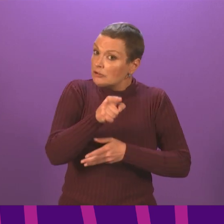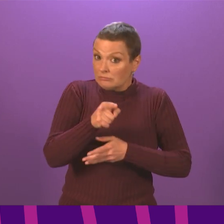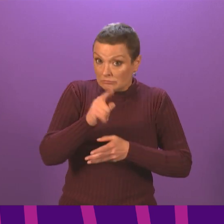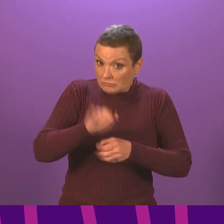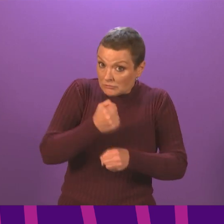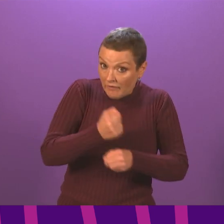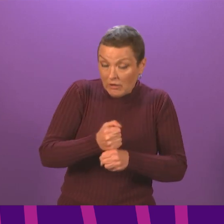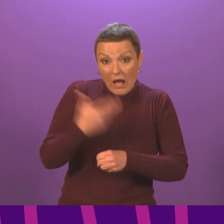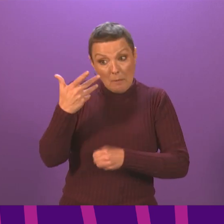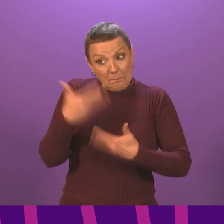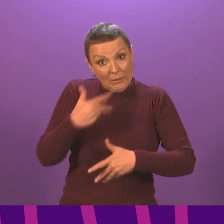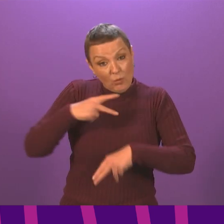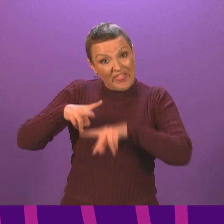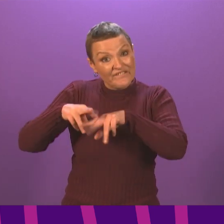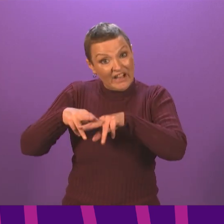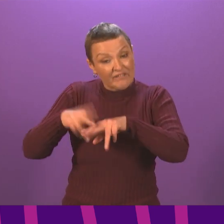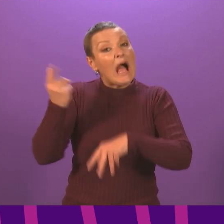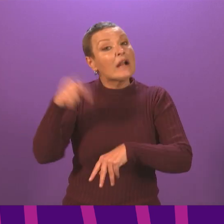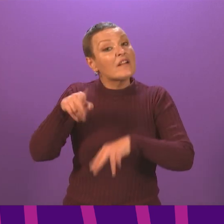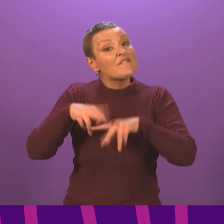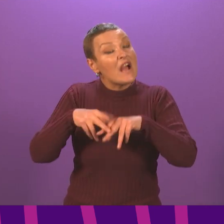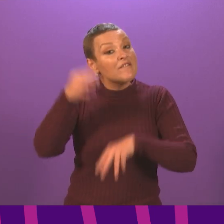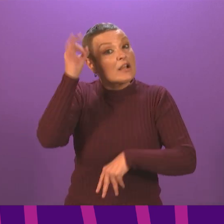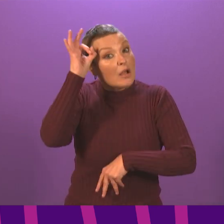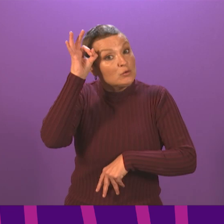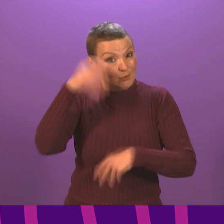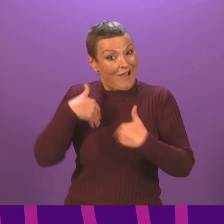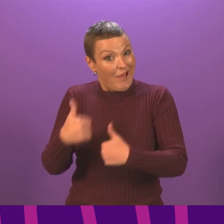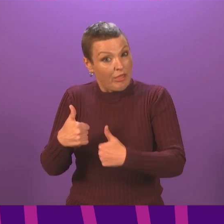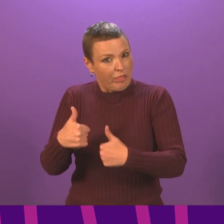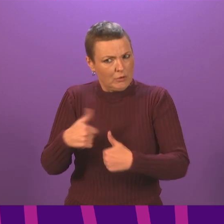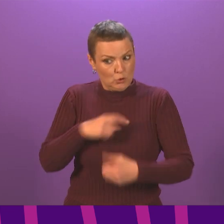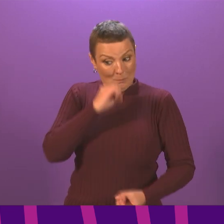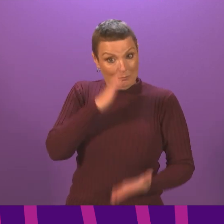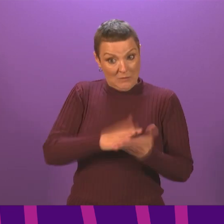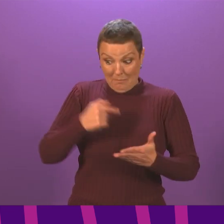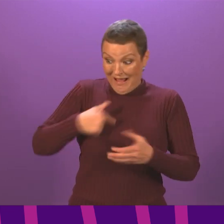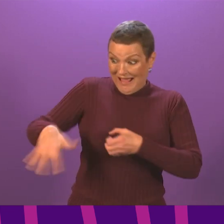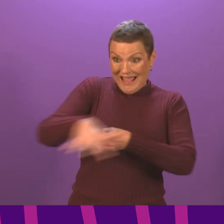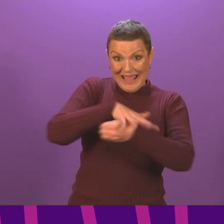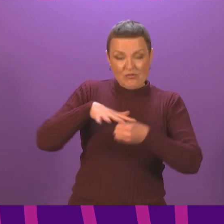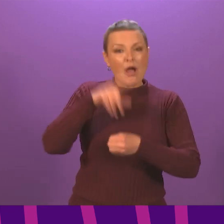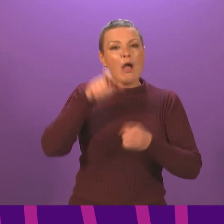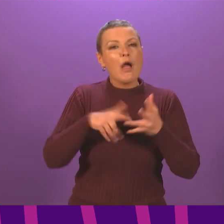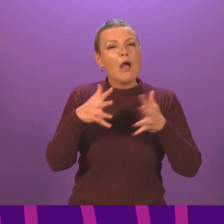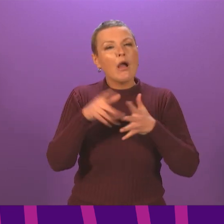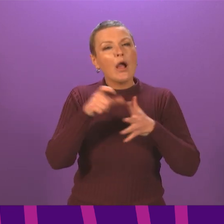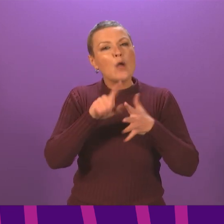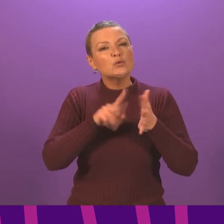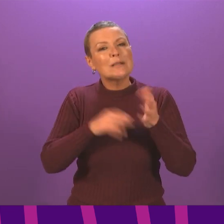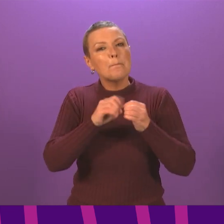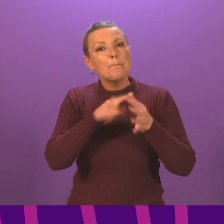and Fife Council to ensure that health and social care staff in my constituency of Cowdenbeath